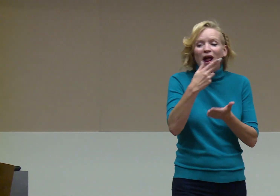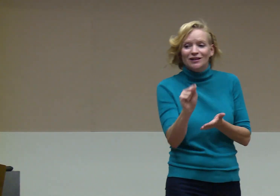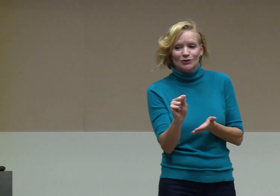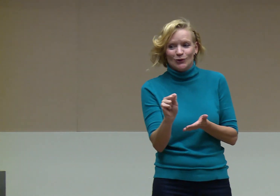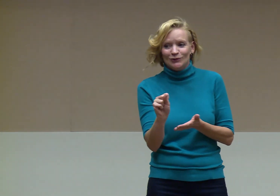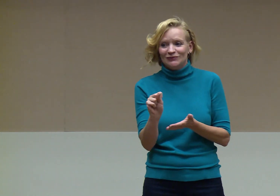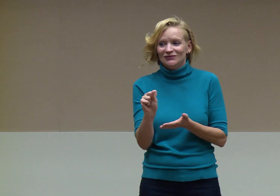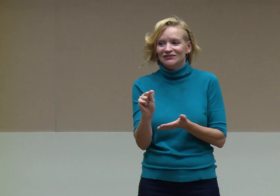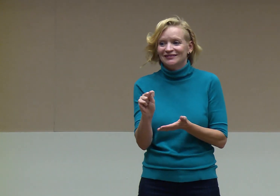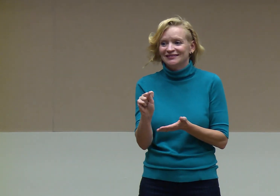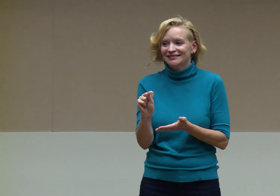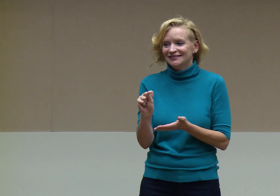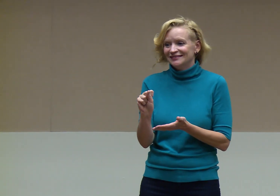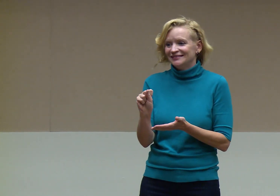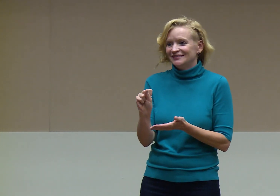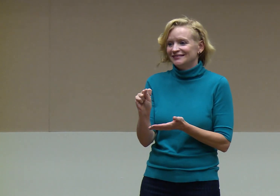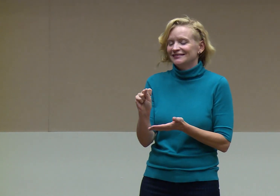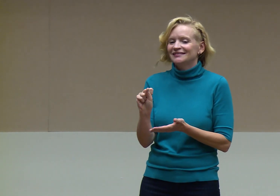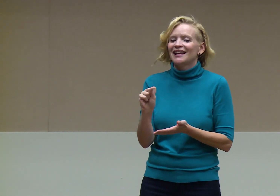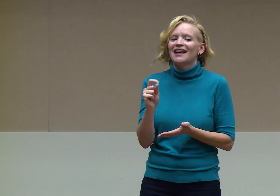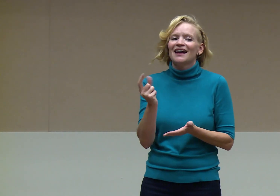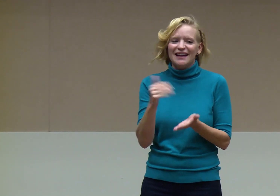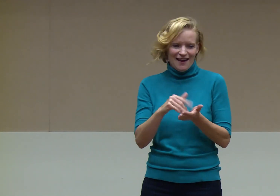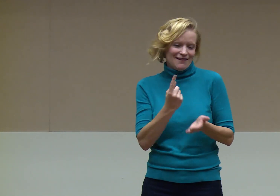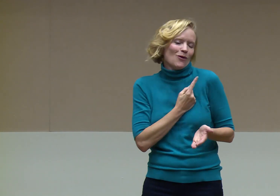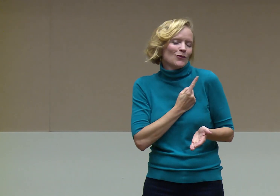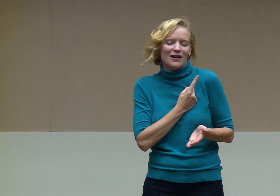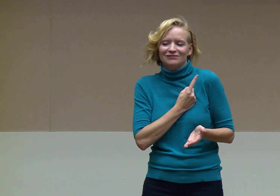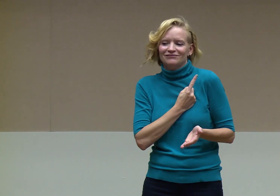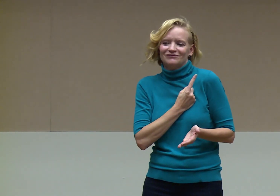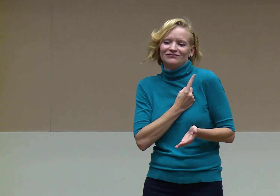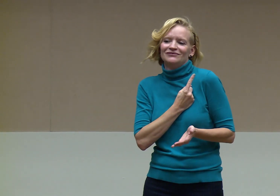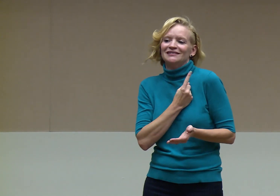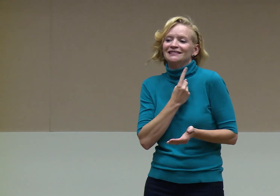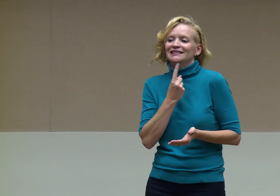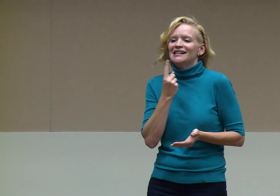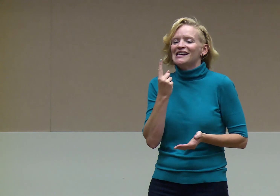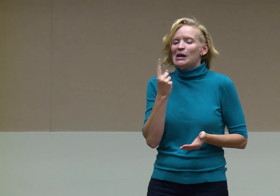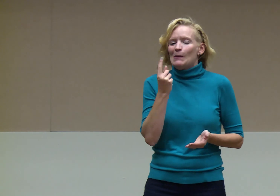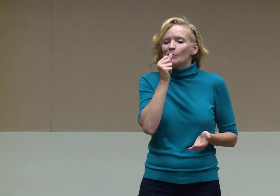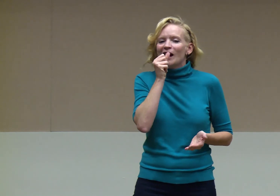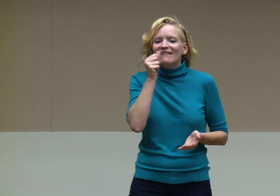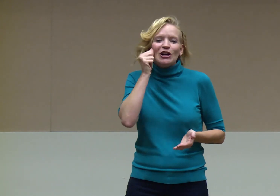Now, middle school and high school, where I was the only one.